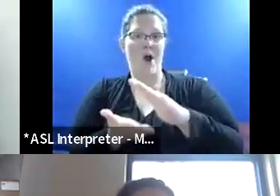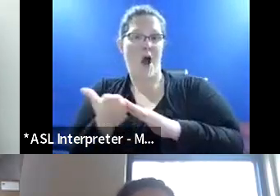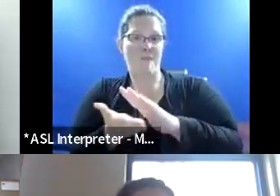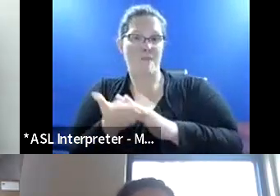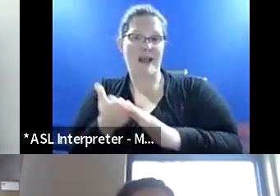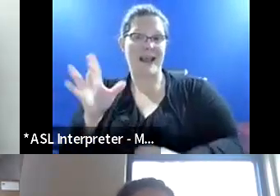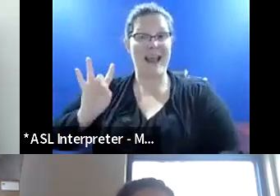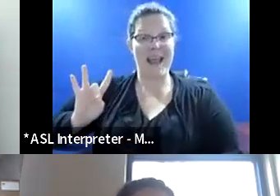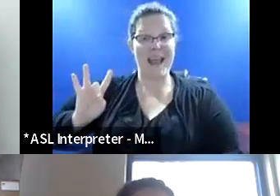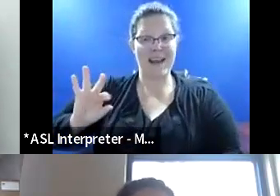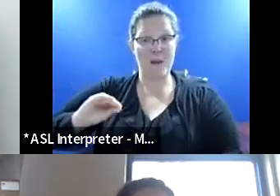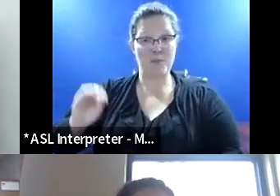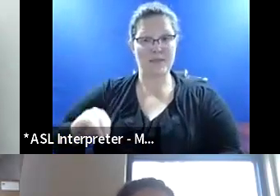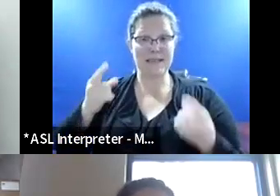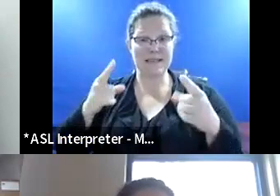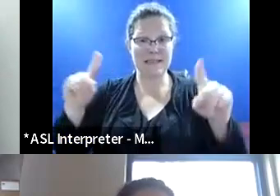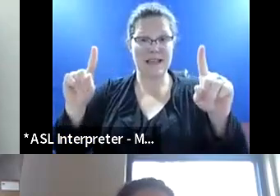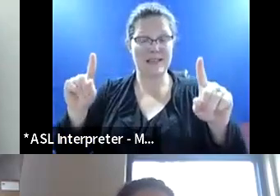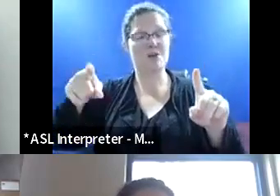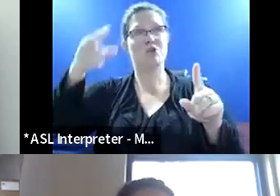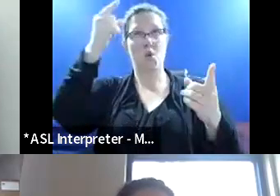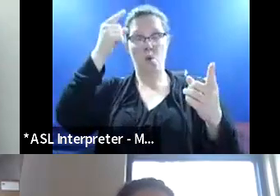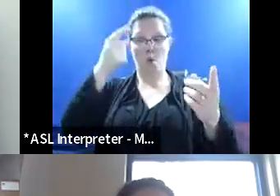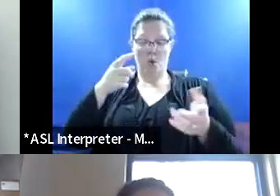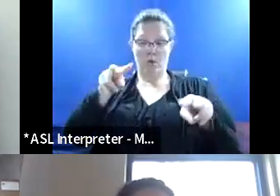SO WE APPLIED TO GET A GRANT FROM THE NORTH CAROLINA COMMISSION OF DEVELOPMENTAL DISABILITIES AND THEY HAD A COMPETITIVE GRANT TO SPECIFICALLY TRANSITION INDIVIDUALS THAT HAVE AN IV D DIAGNOSIS OUT OF STATE PRISONS AND WE WON THAT GRANT IN 2020. IT EXPIRES 2023 THIS YEAR, AND EVEN WITH THE RAPID PANDEMIC GOING ONTO DATE, WE WERE STILL ABLE TO HELP ONE HUNDRED SEVENTY-TWO PEOPLE WITH THEIR REENTRY.